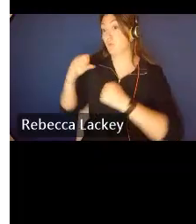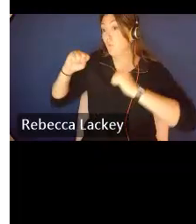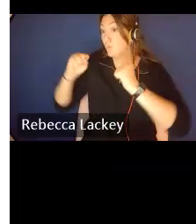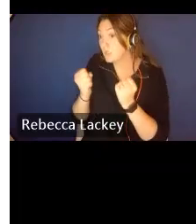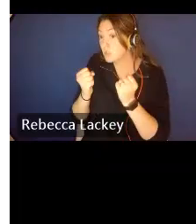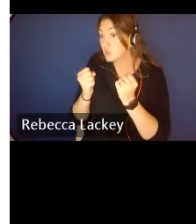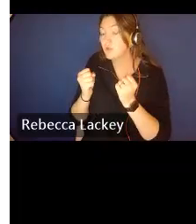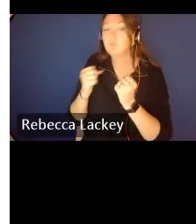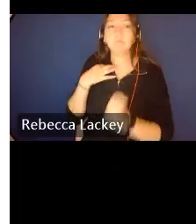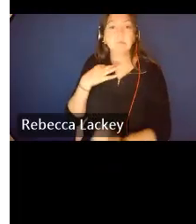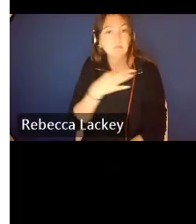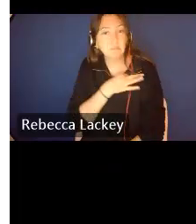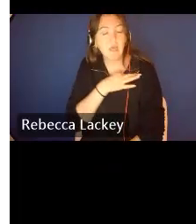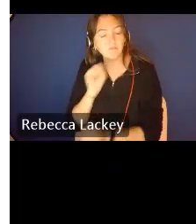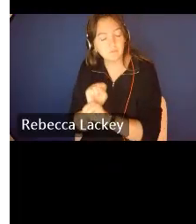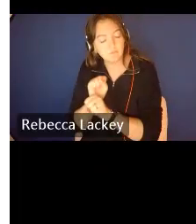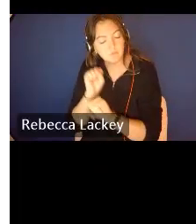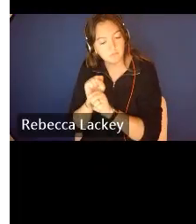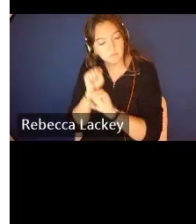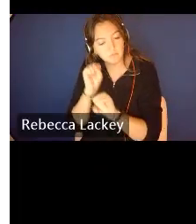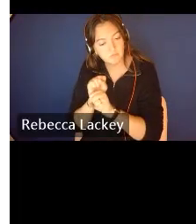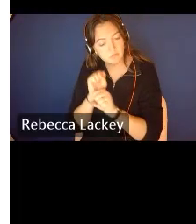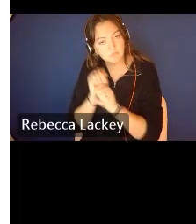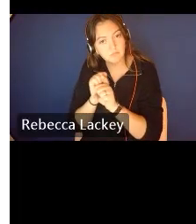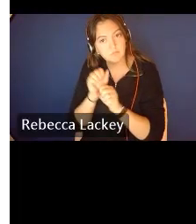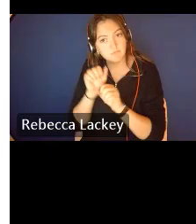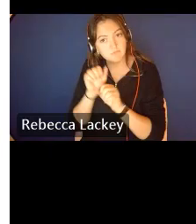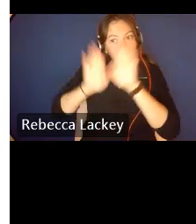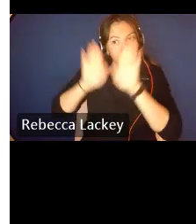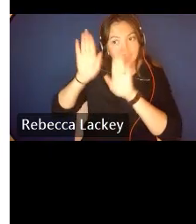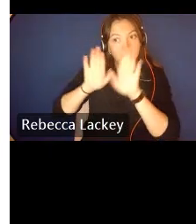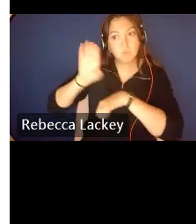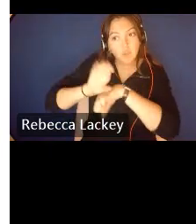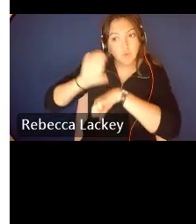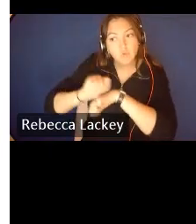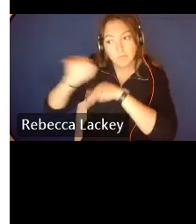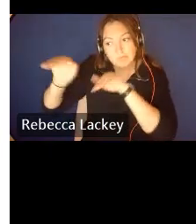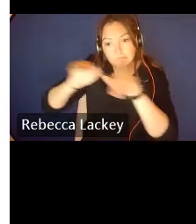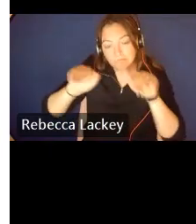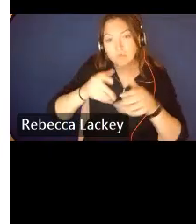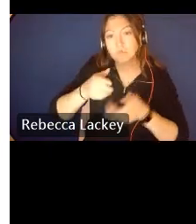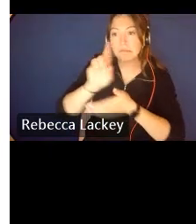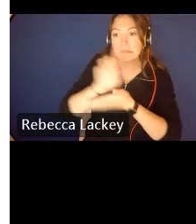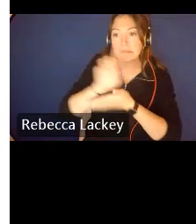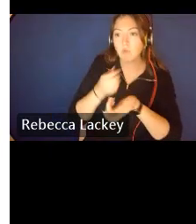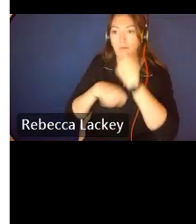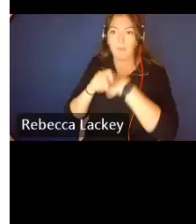county staff have worked diligently to solicit for a consultant to design and replace the structure.